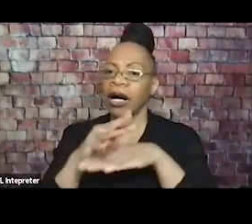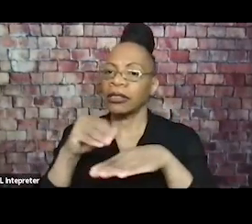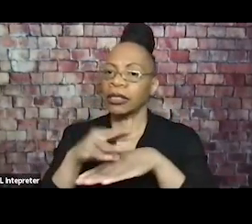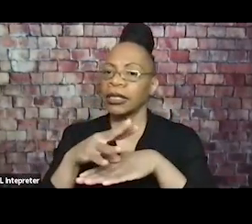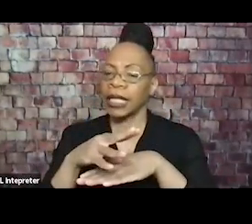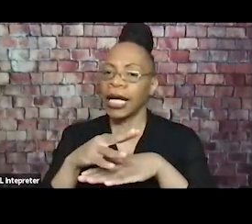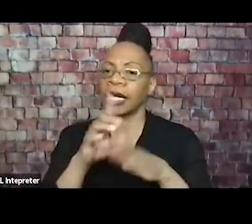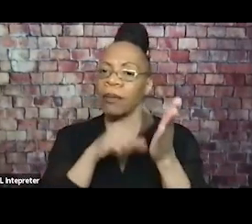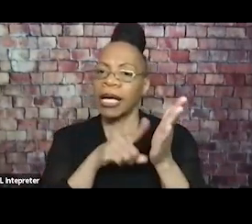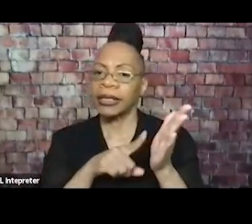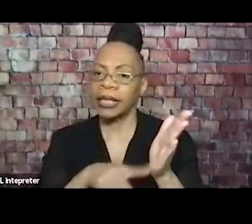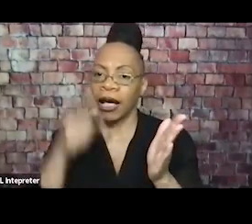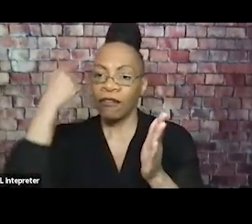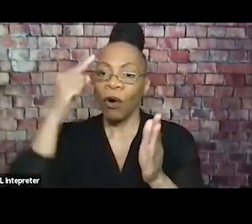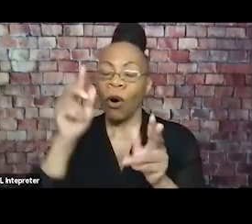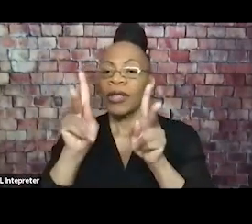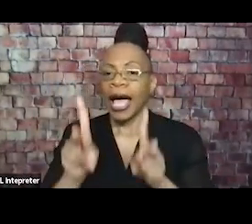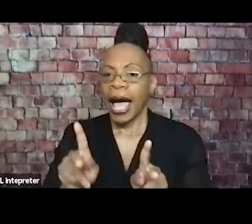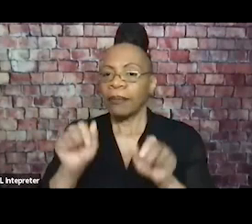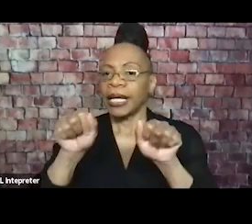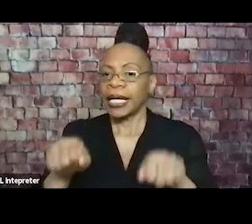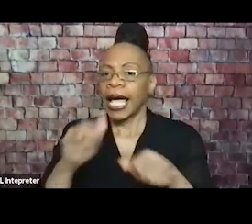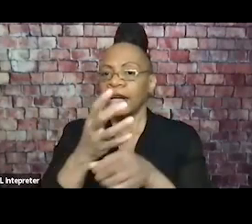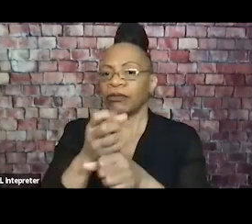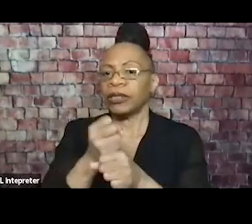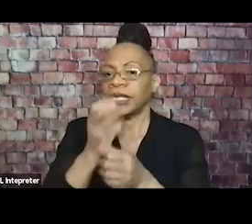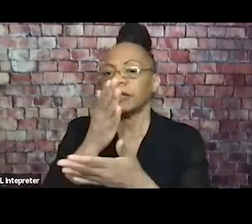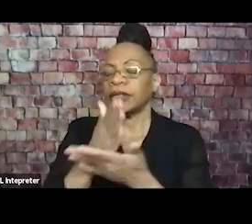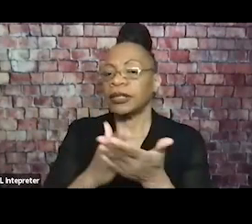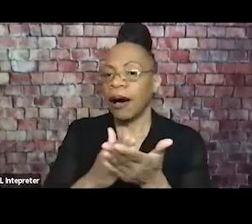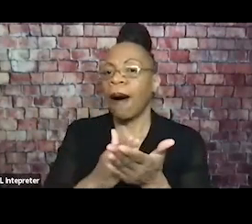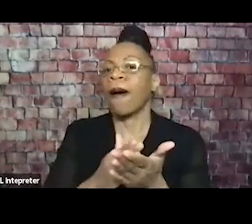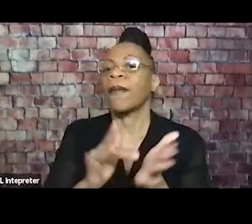so that they can get some medical evidence about the condition.